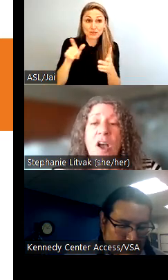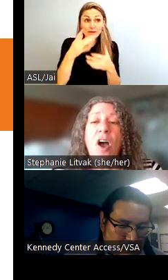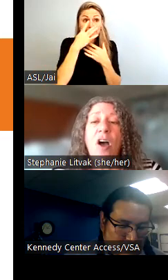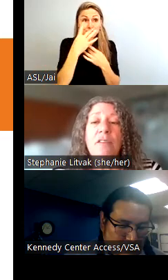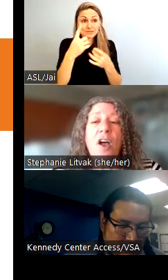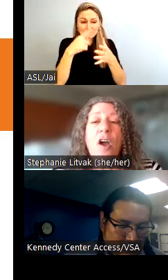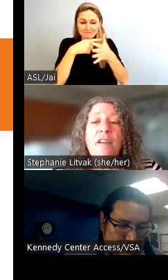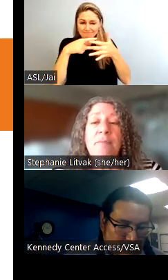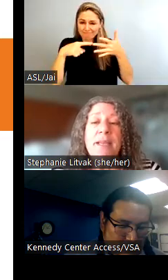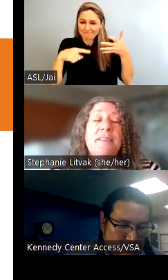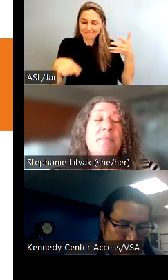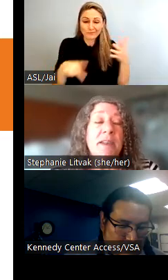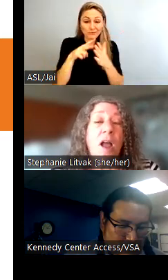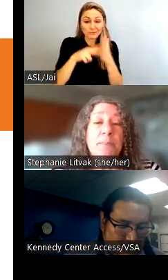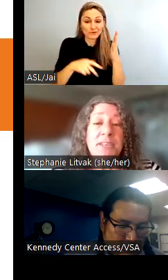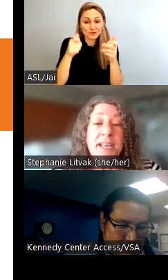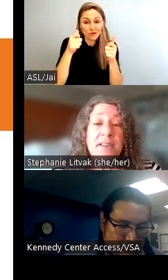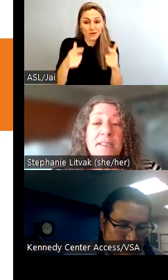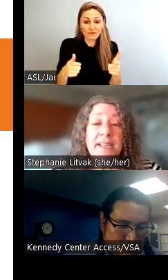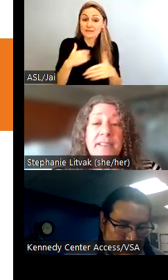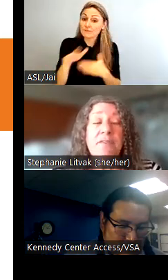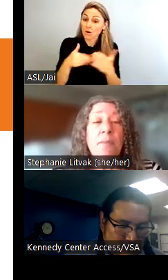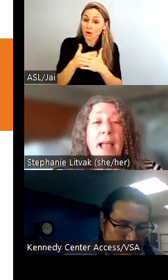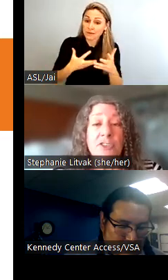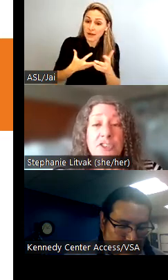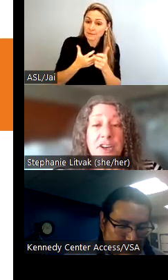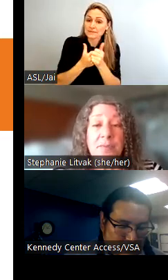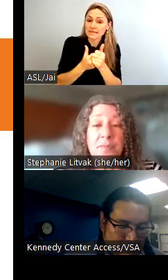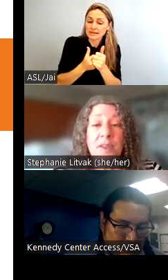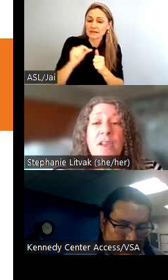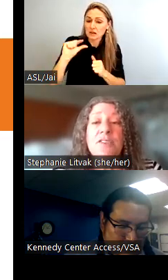All of the RFPs have been updated slightly from last year.